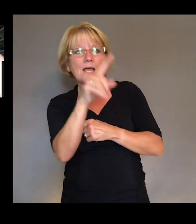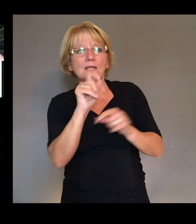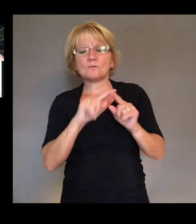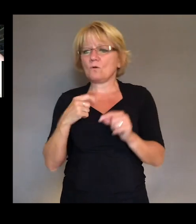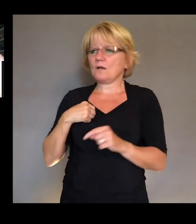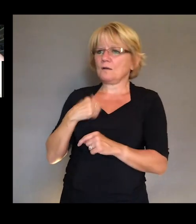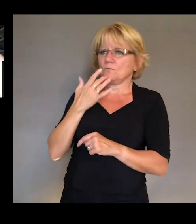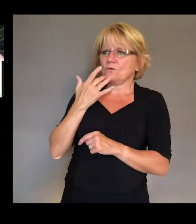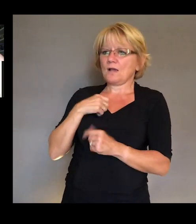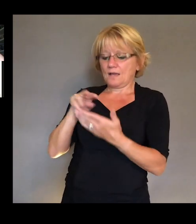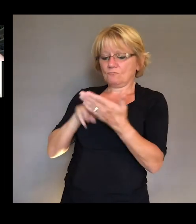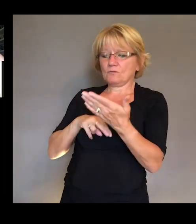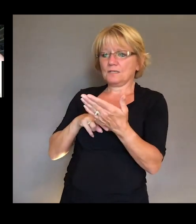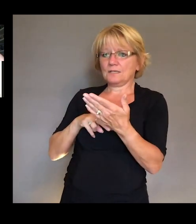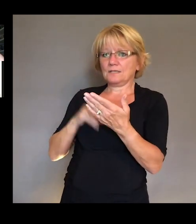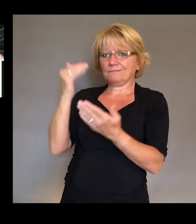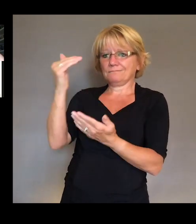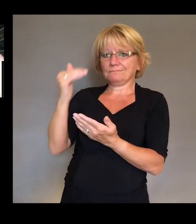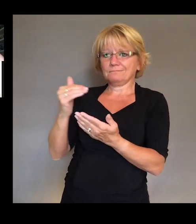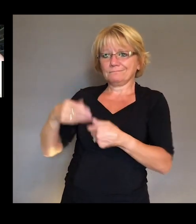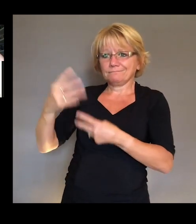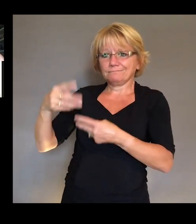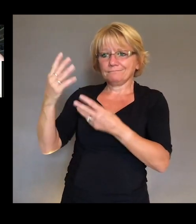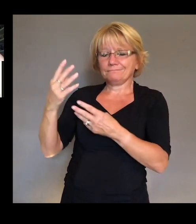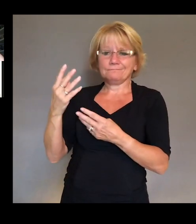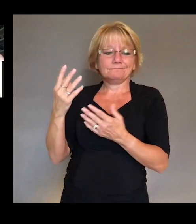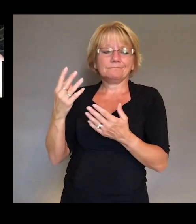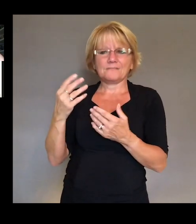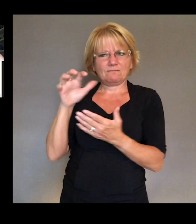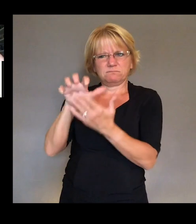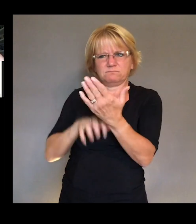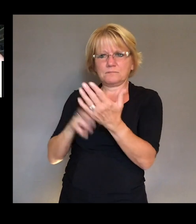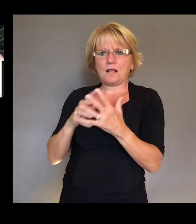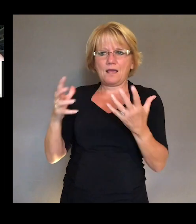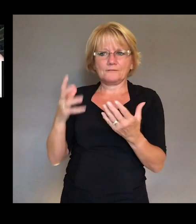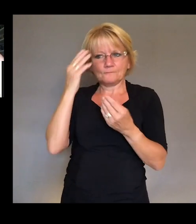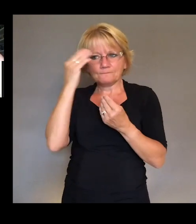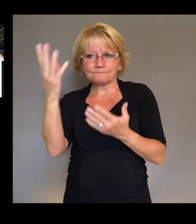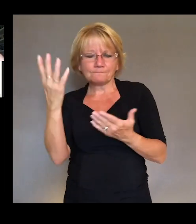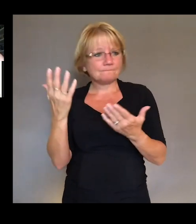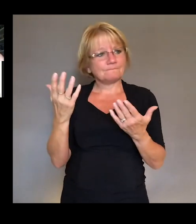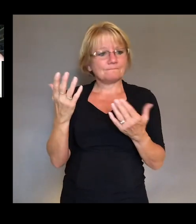or I can kind of just read from the chat as well. There's a lot here so I am trying to balance everything. So just to kind of give a heads up